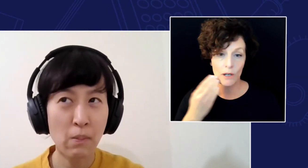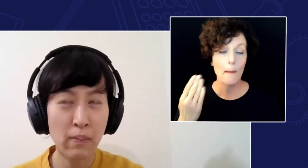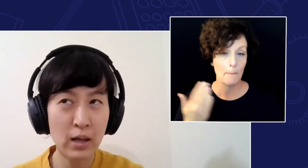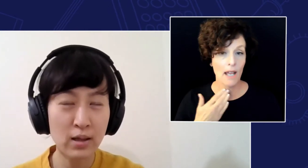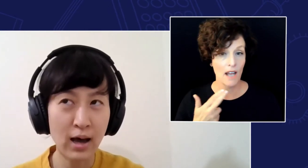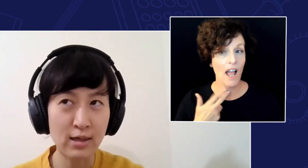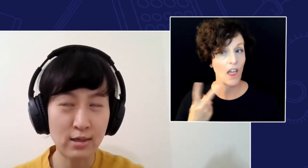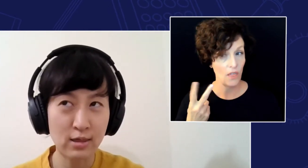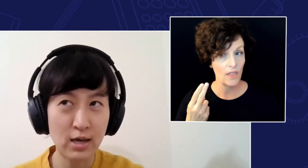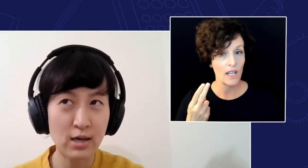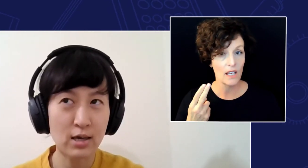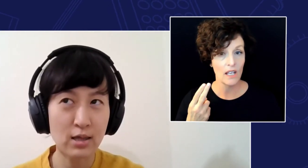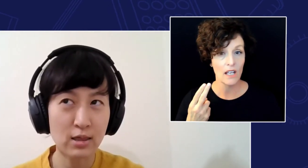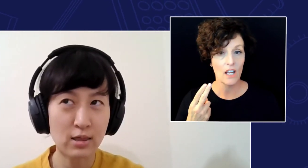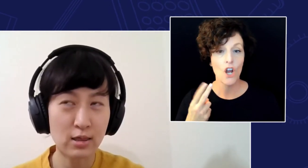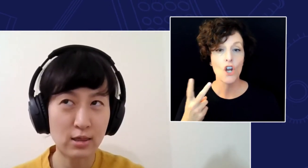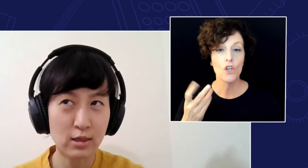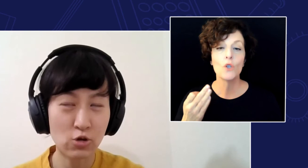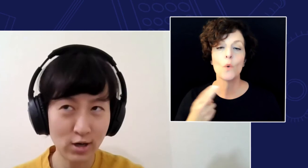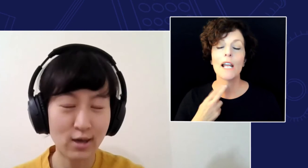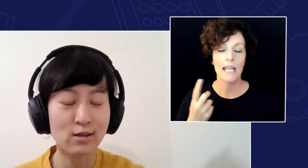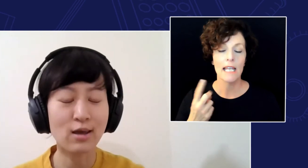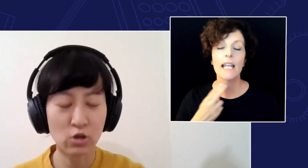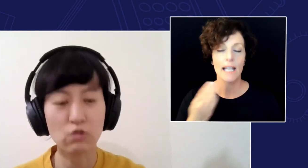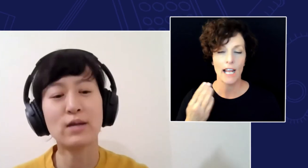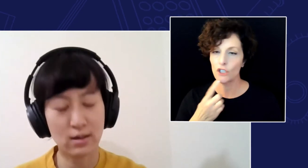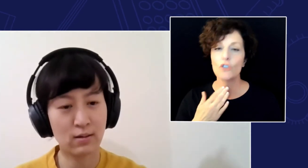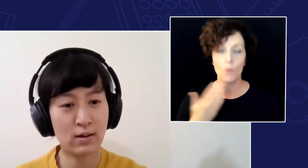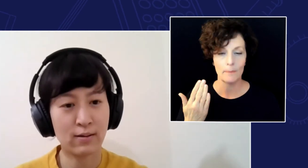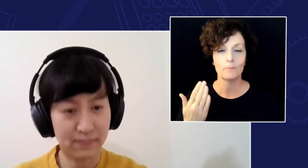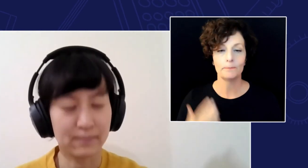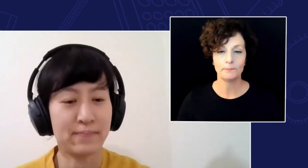But I think... your kid can do it.